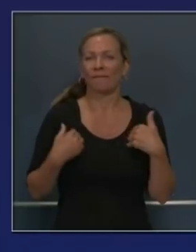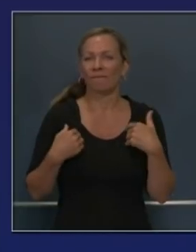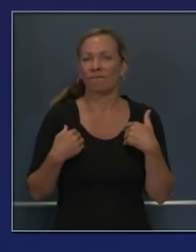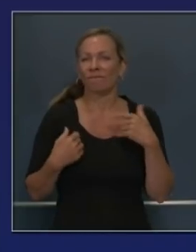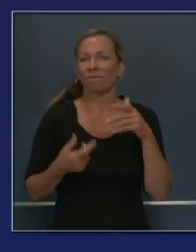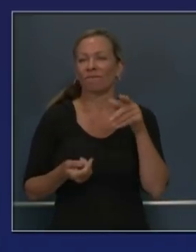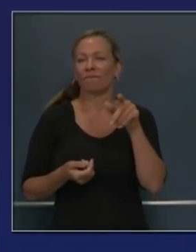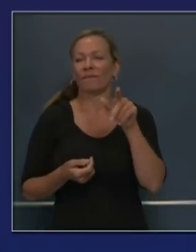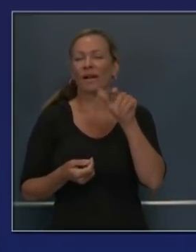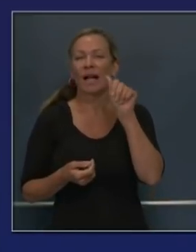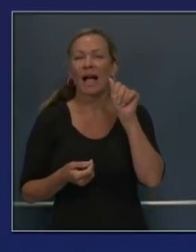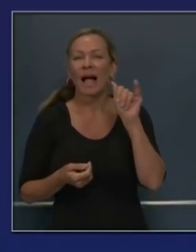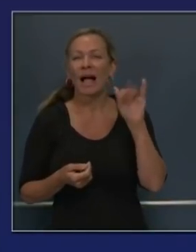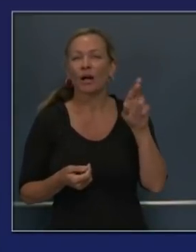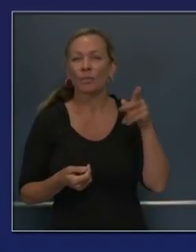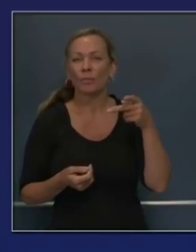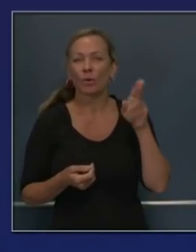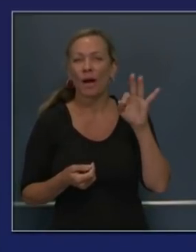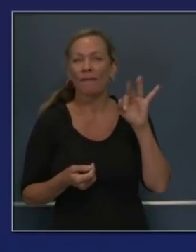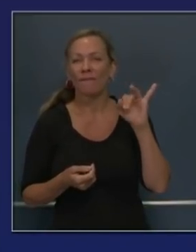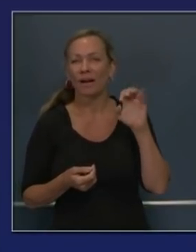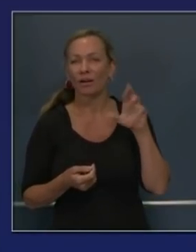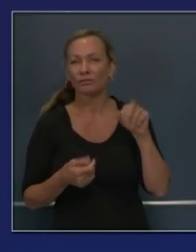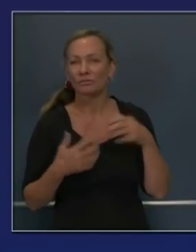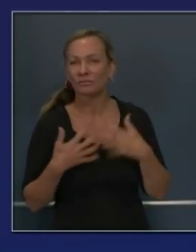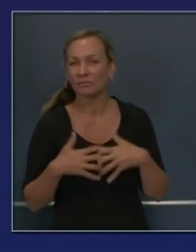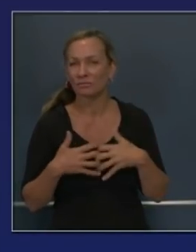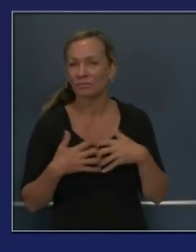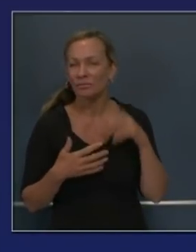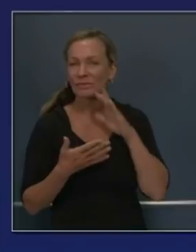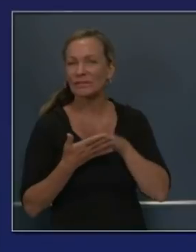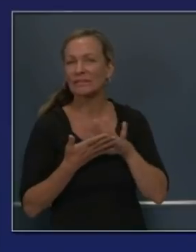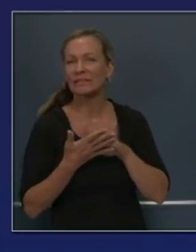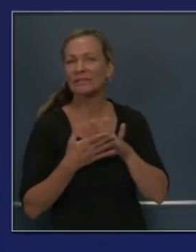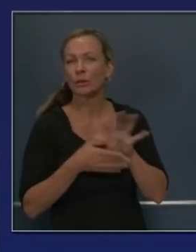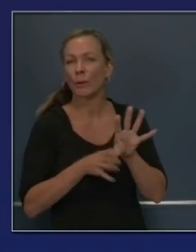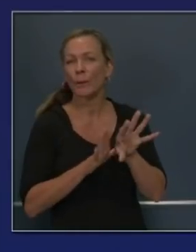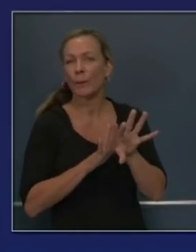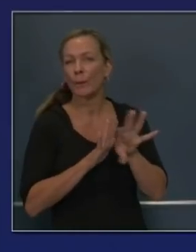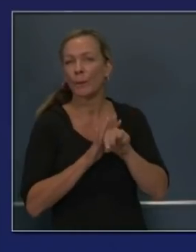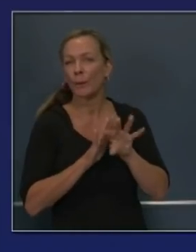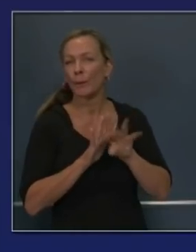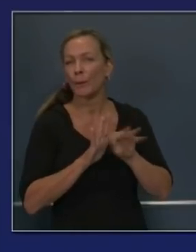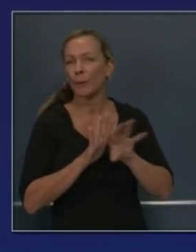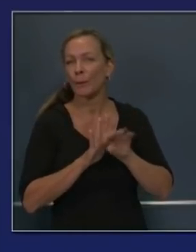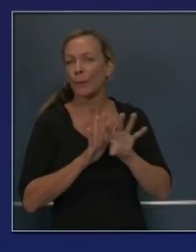AS WELL AS PHYSICALLY DISTANCE FROM OTHERS IN THESE CONGREGATE FACILITIES. ALSO GETTING AS MANY AIR